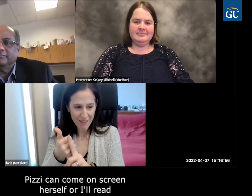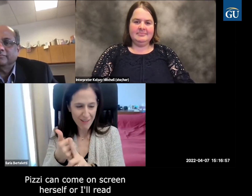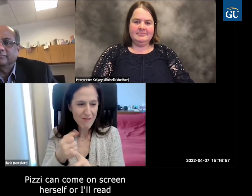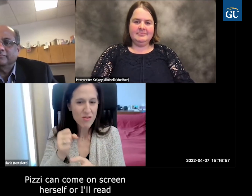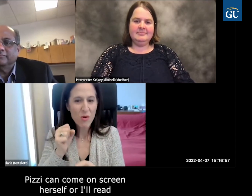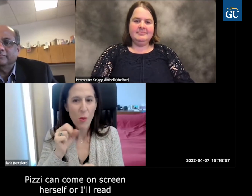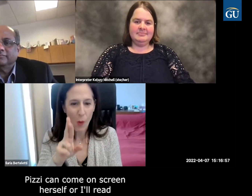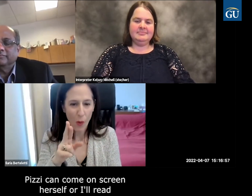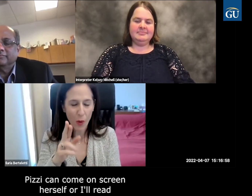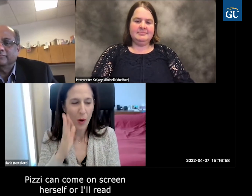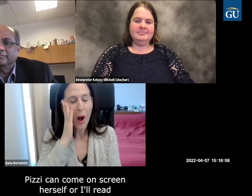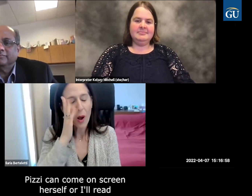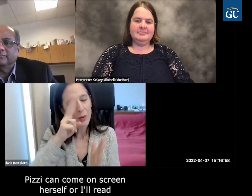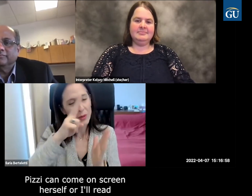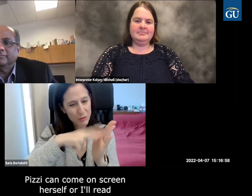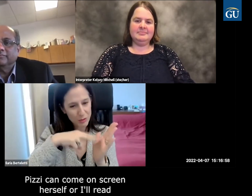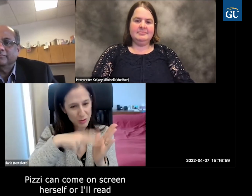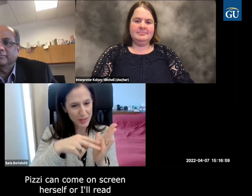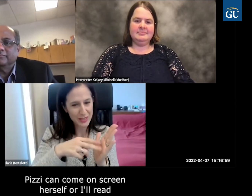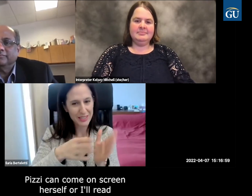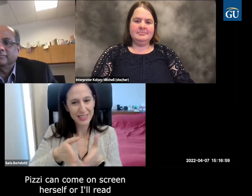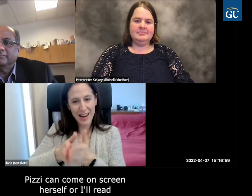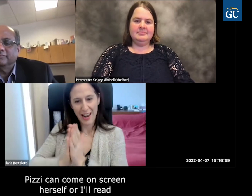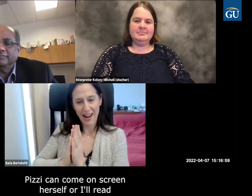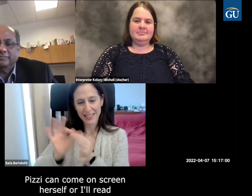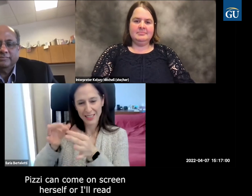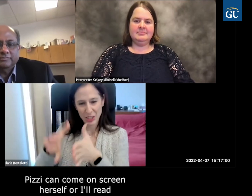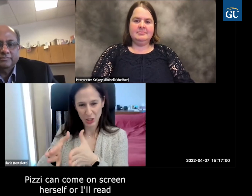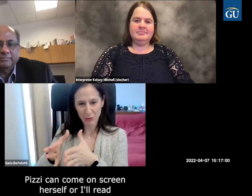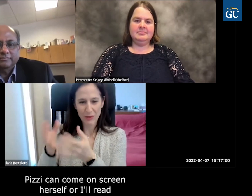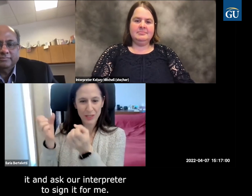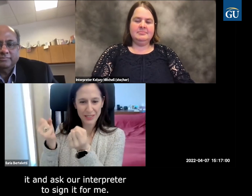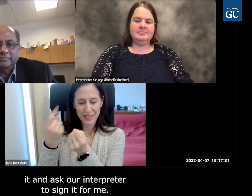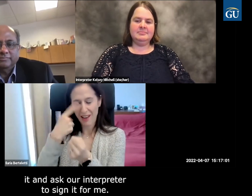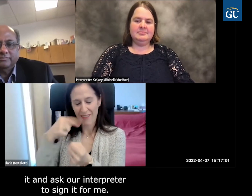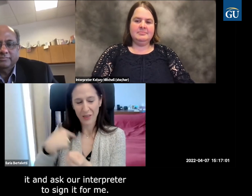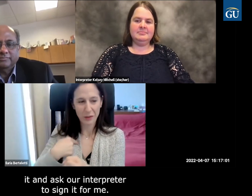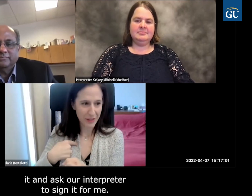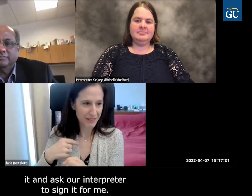come on screen herself